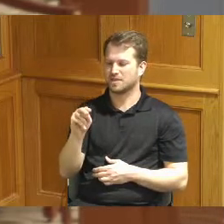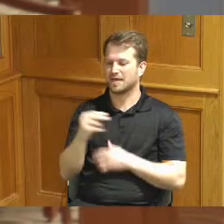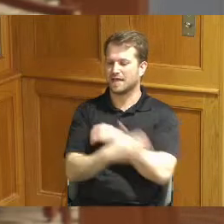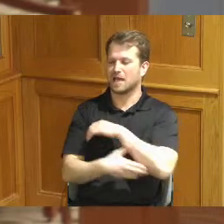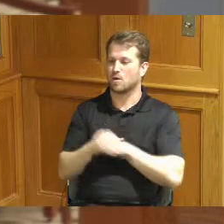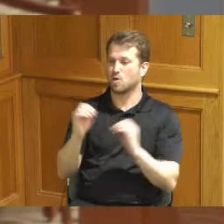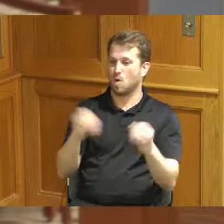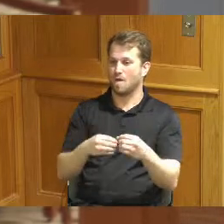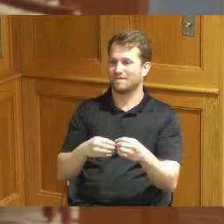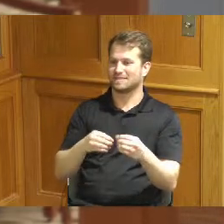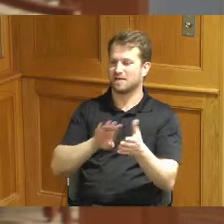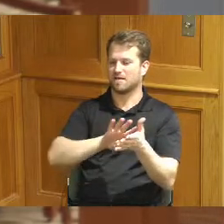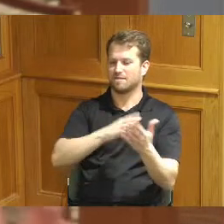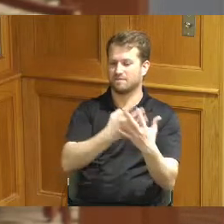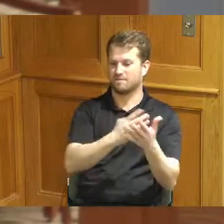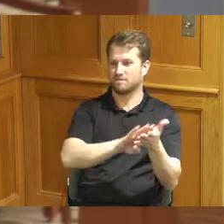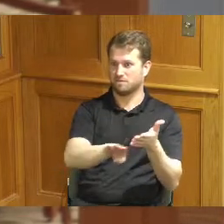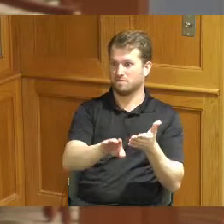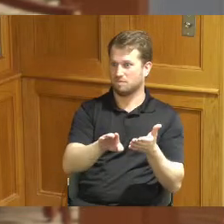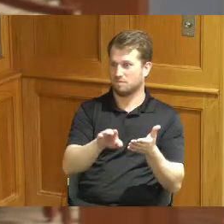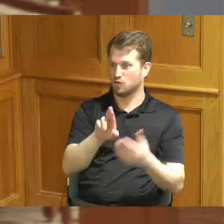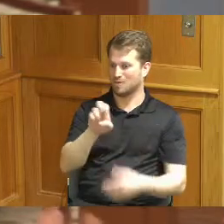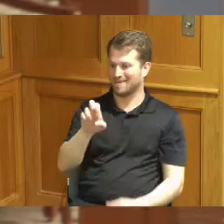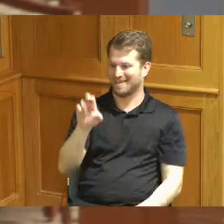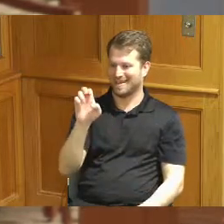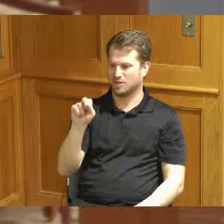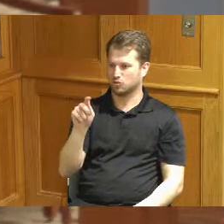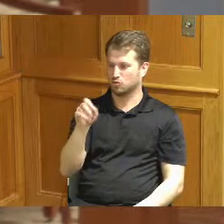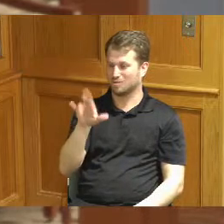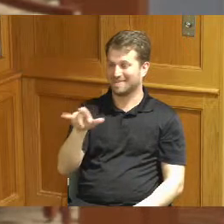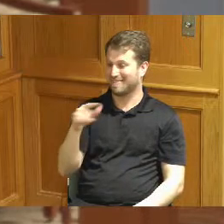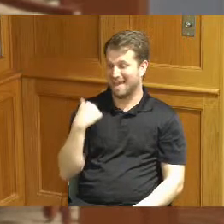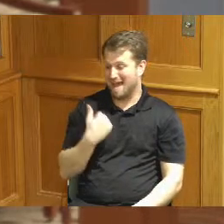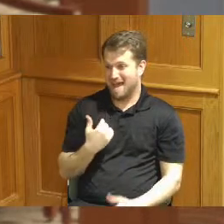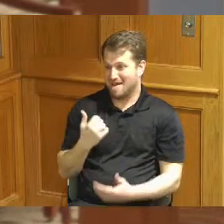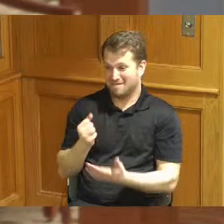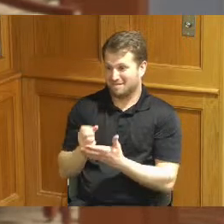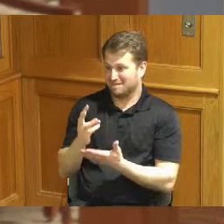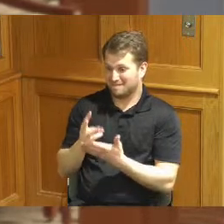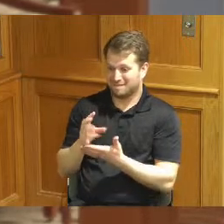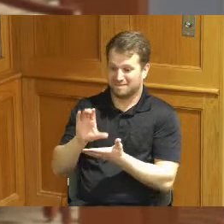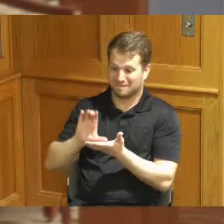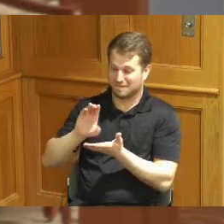program they had case managers and people to provide services but no money to put people